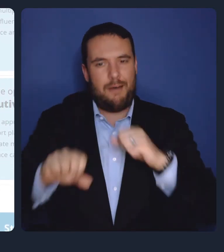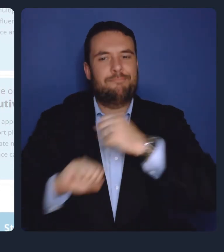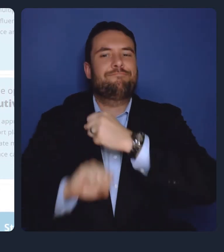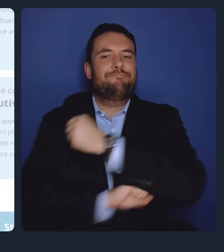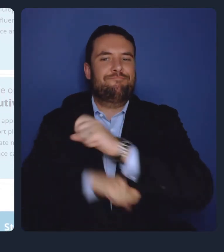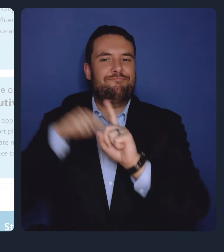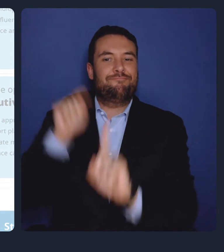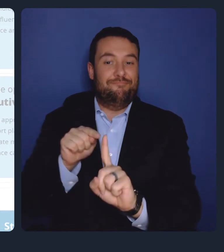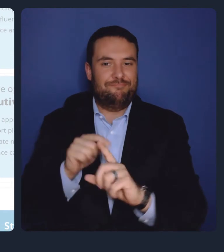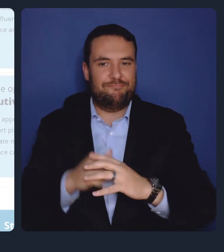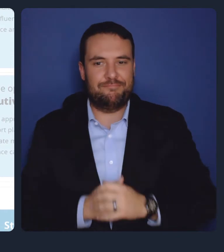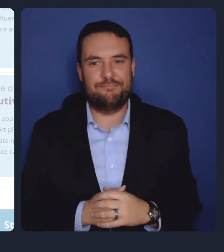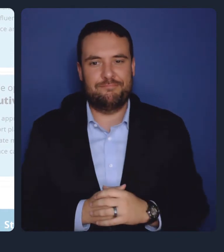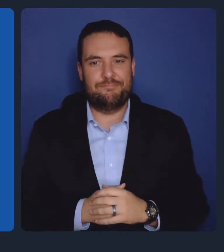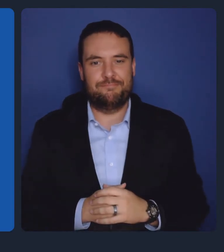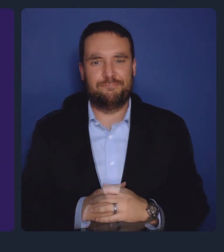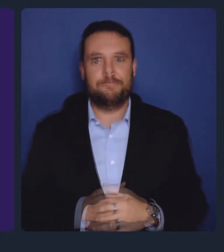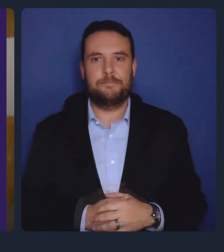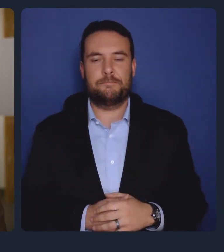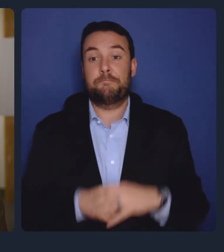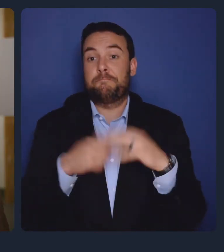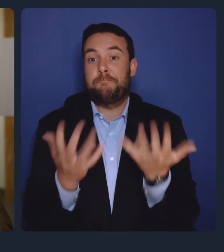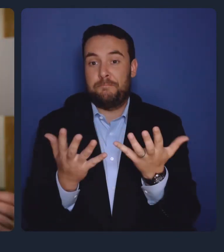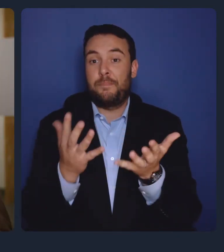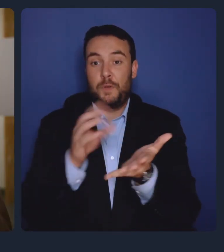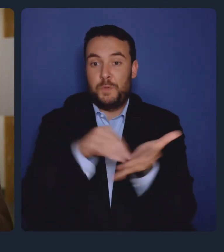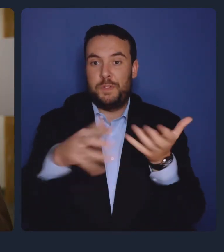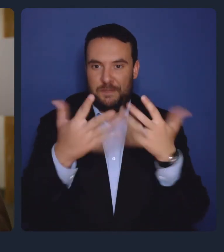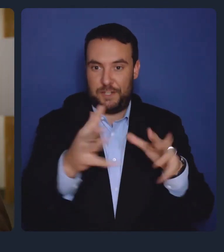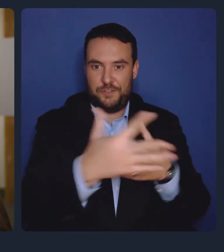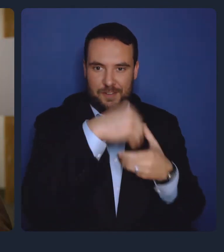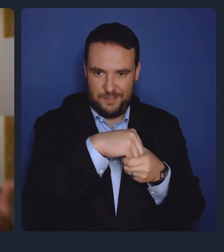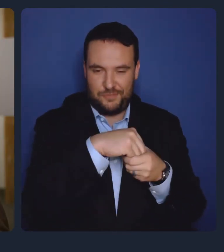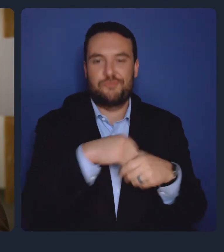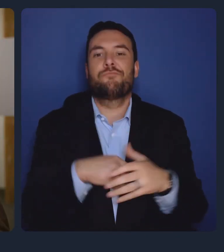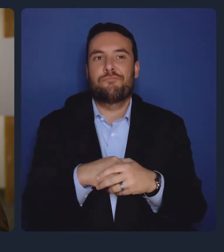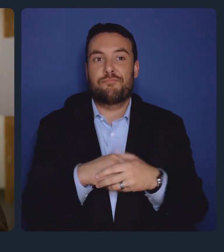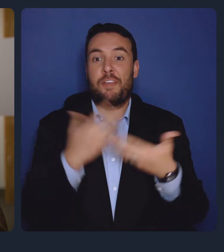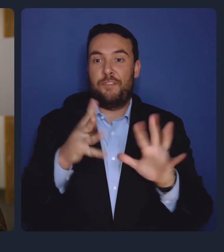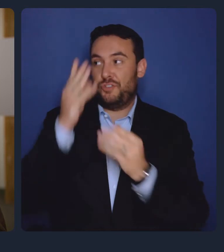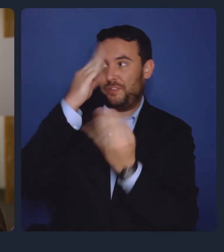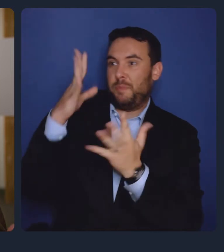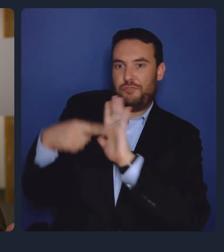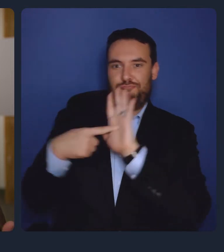Basically, building on a solid foundation. OK, so we've engaged learners we've represented our content in multiple ways